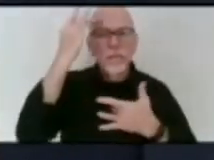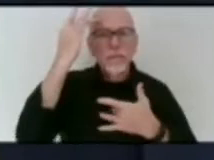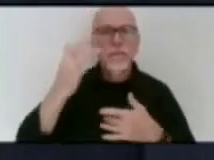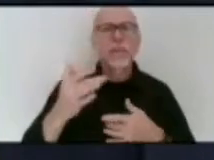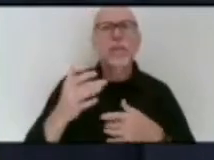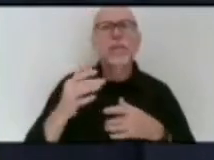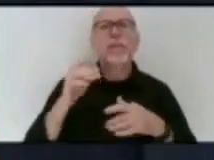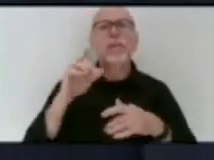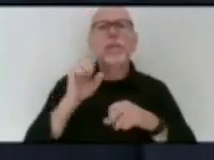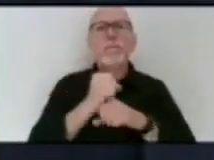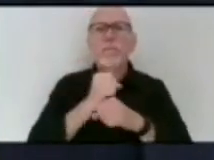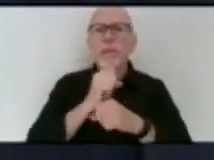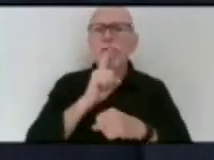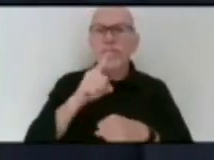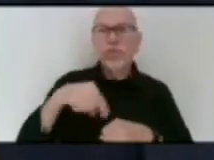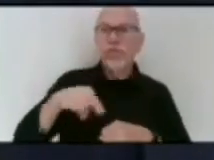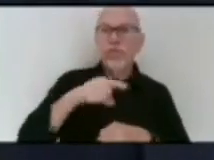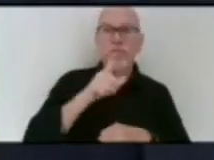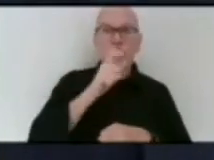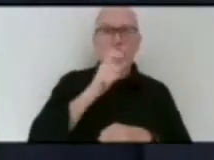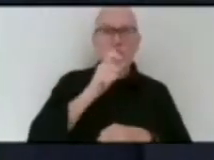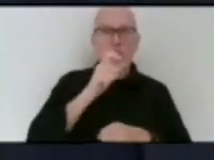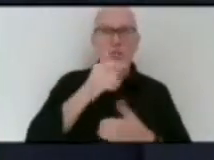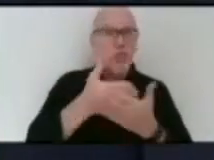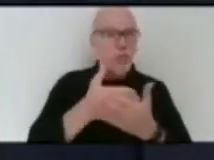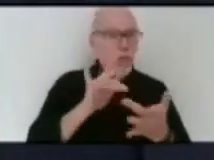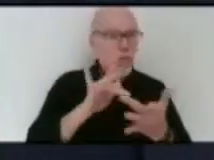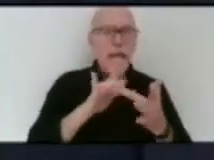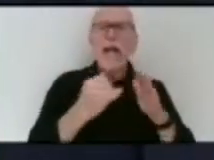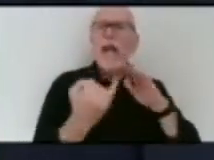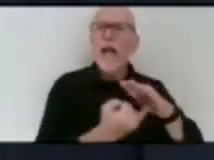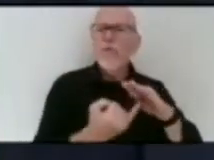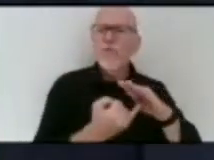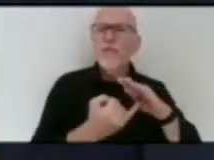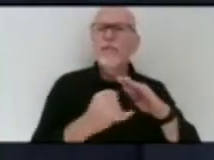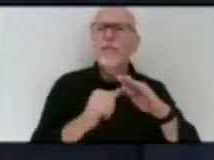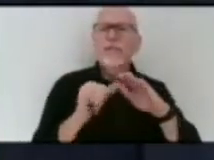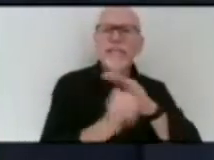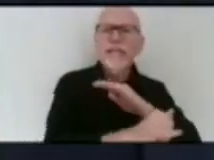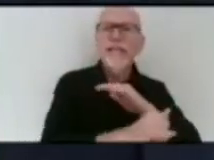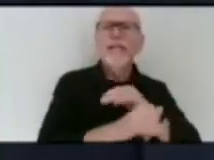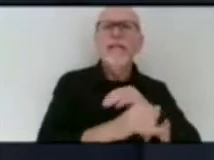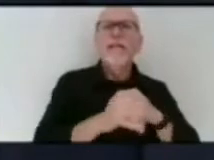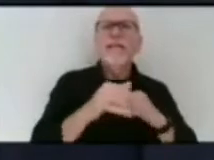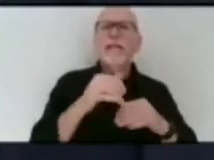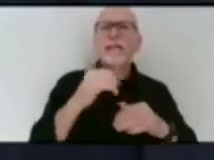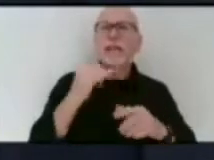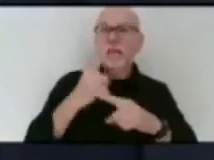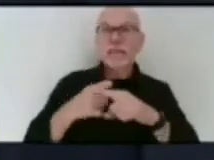those who are close contacts and isolate those who test positive to protect our hospital capacity